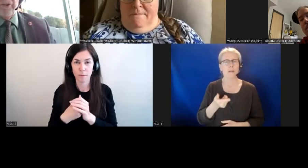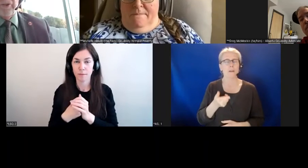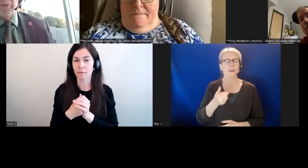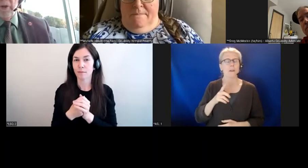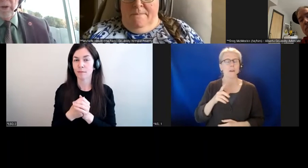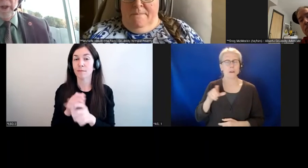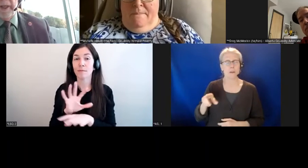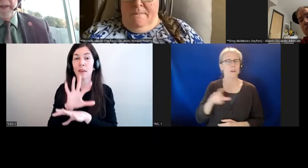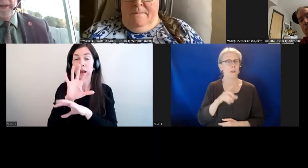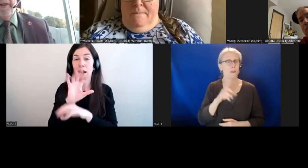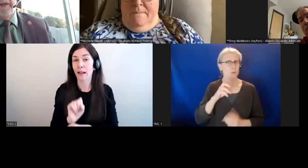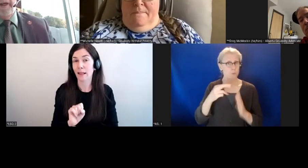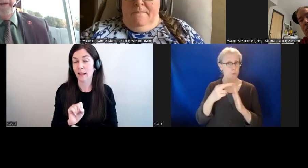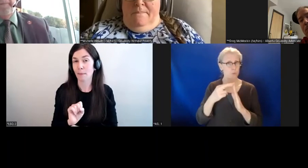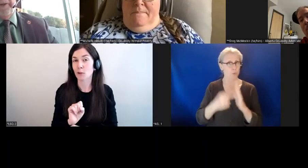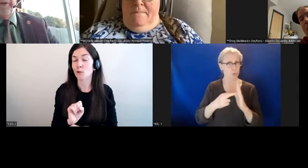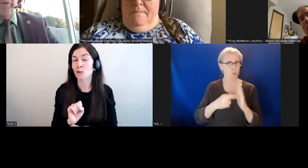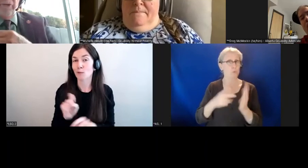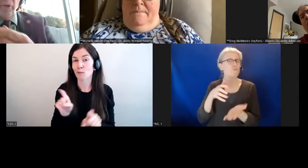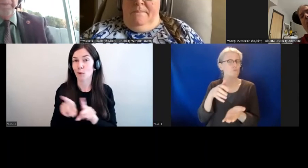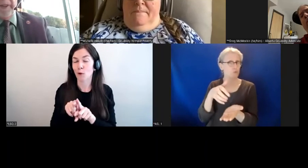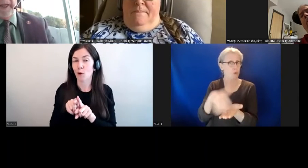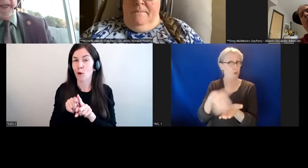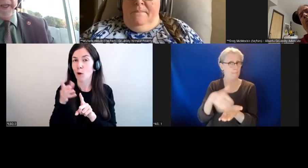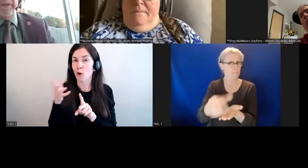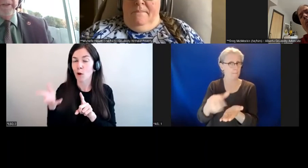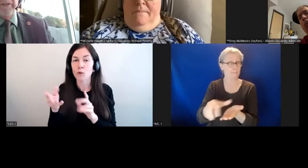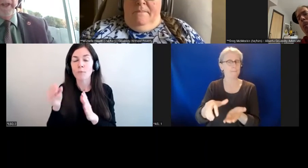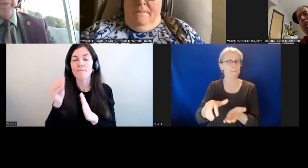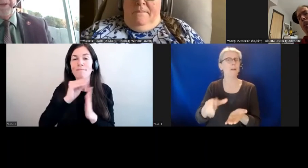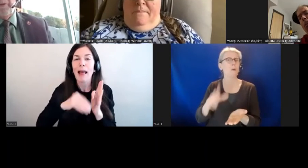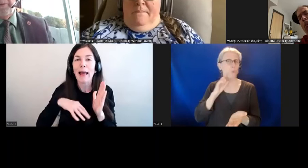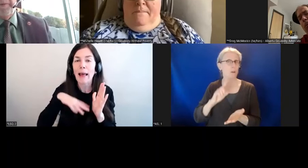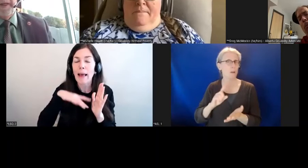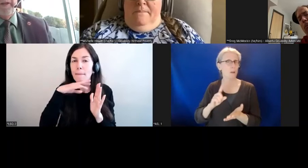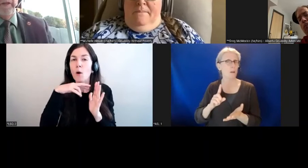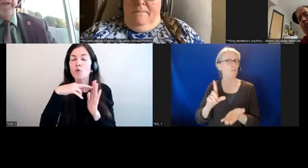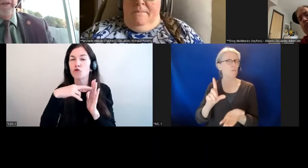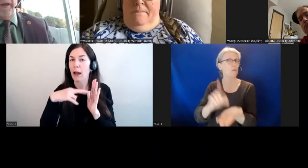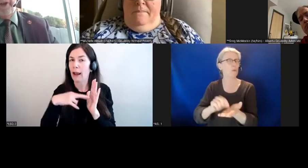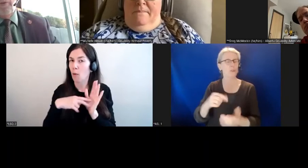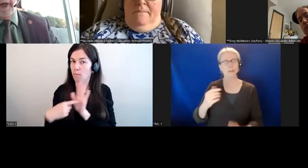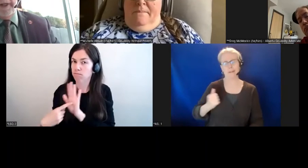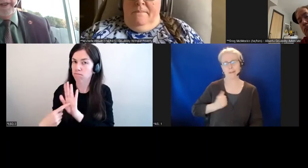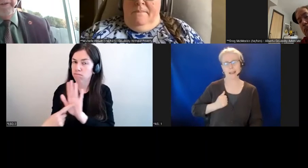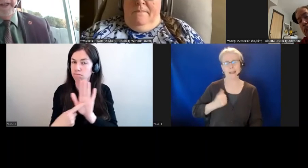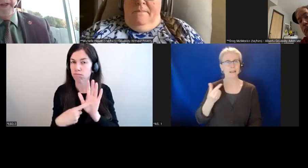REGULATIONS WILL LOOK LIKE. THEY WOULD SHOW UP IN THAT CANADA GAZETTE BUT MAY I THINK WIDELY